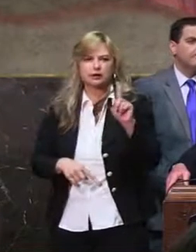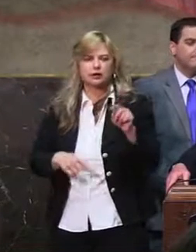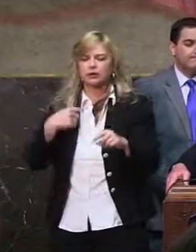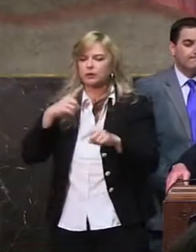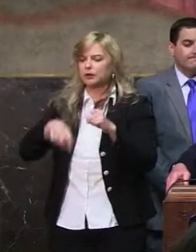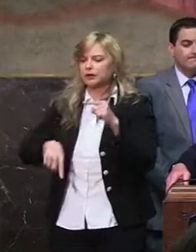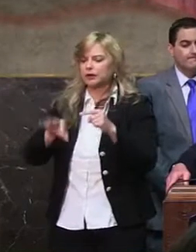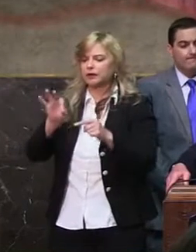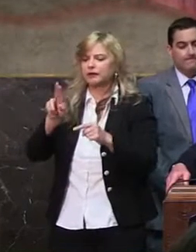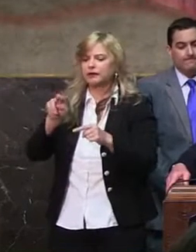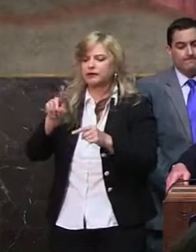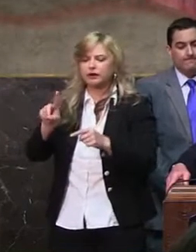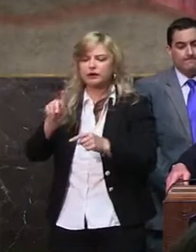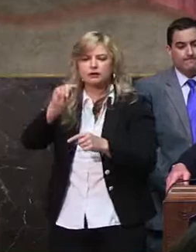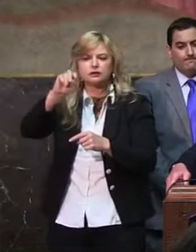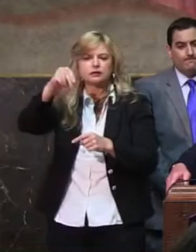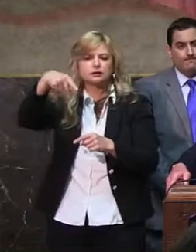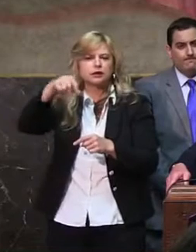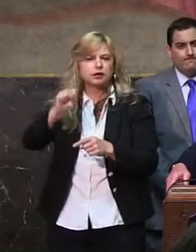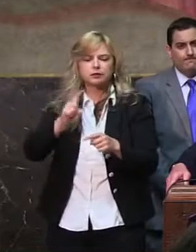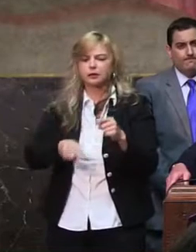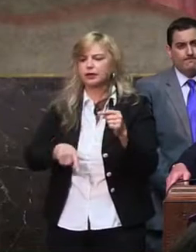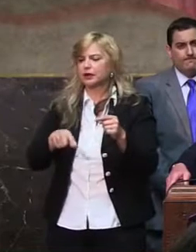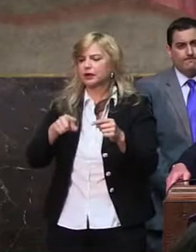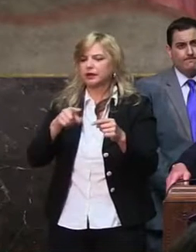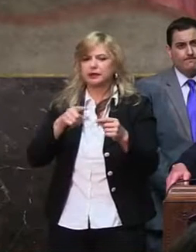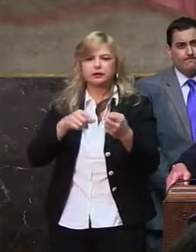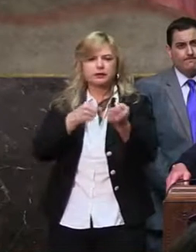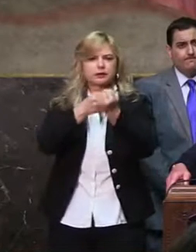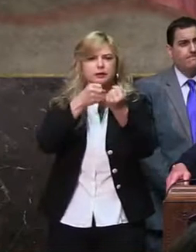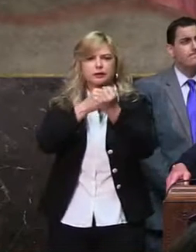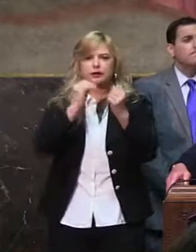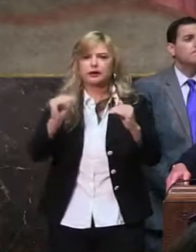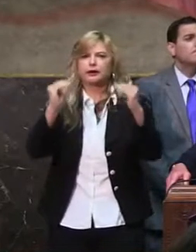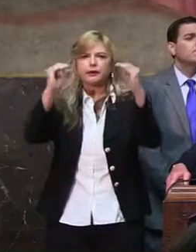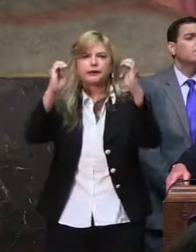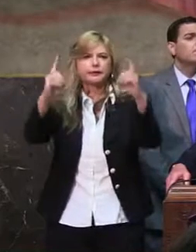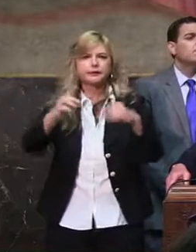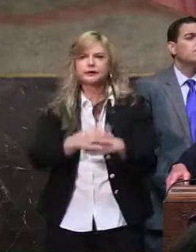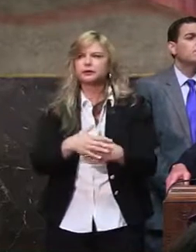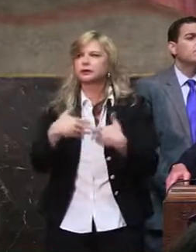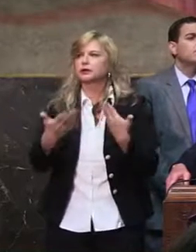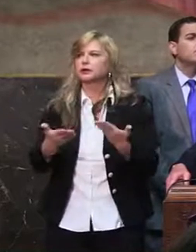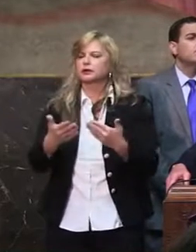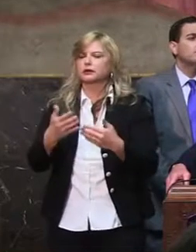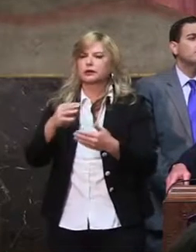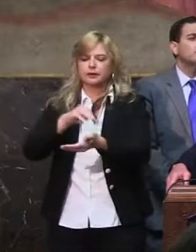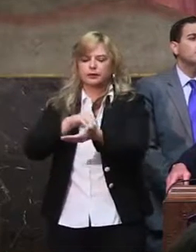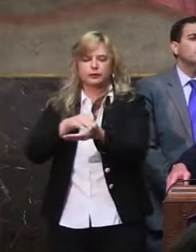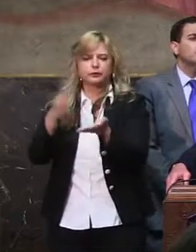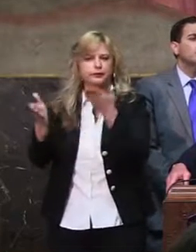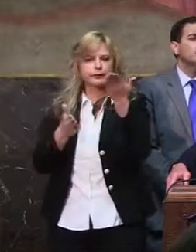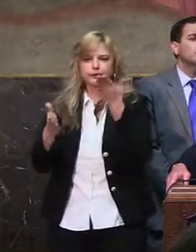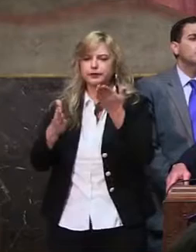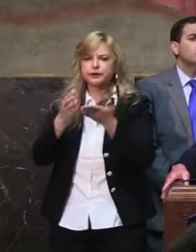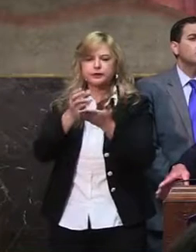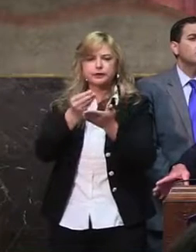you can't find highway we can't fund that medical services but nobody ever